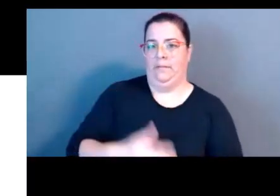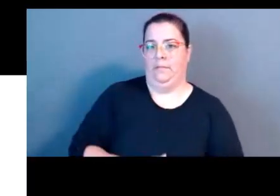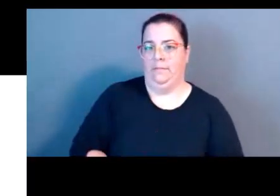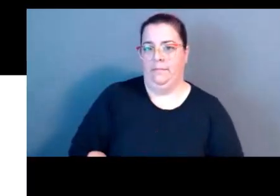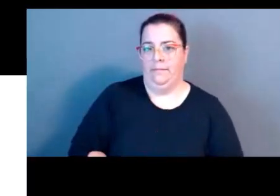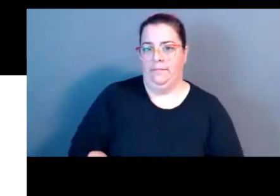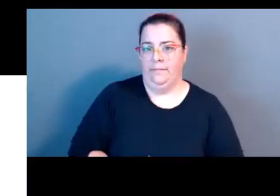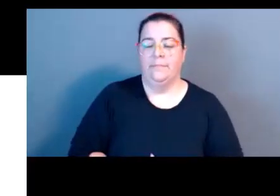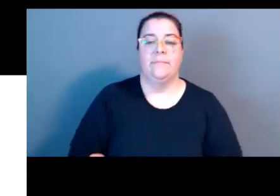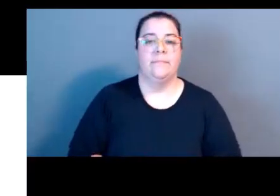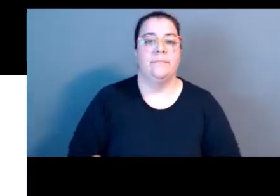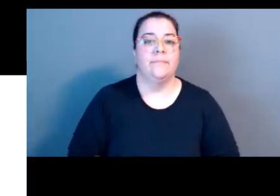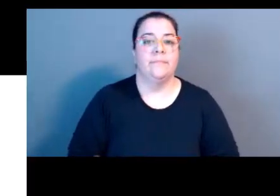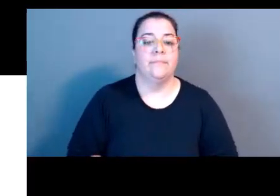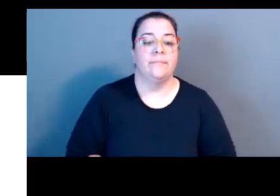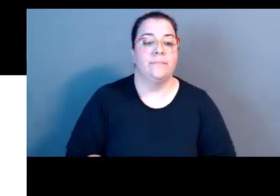Finally, Feasibility.